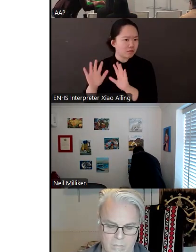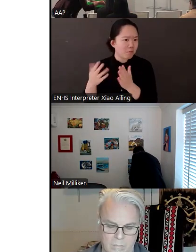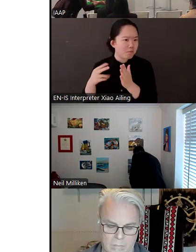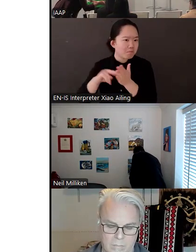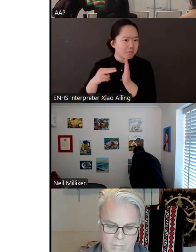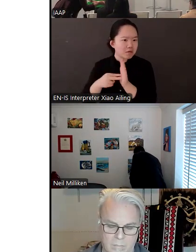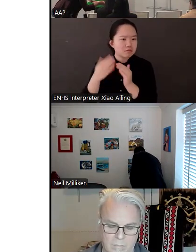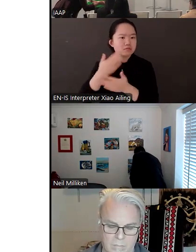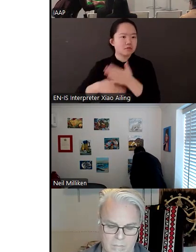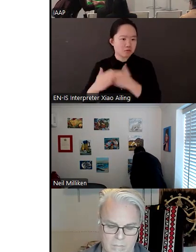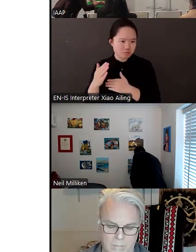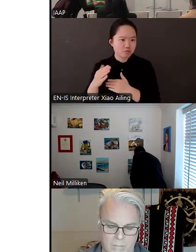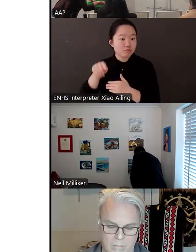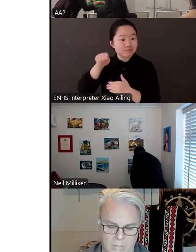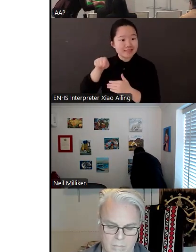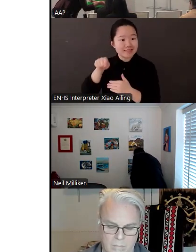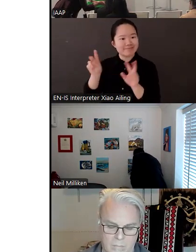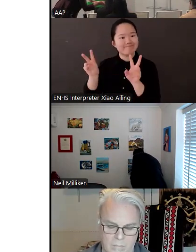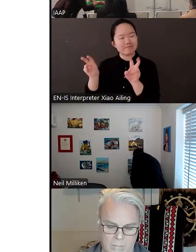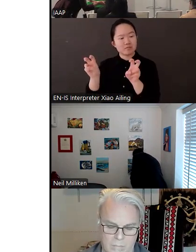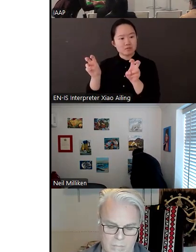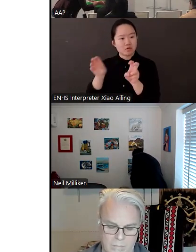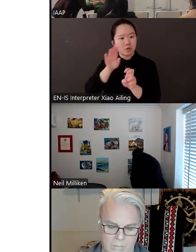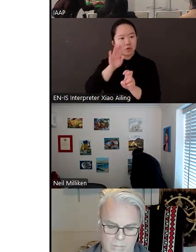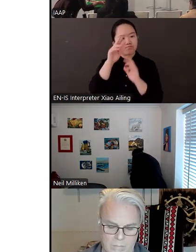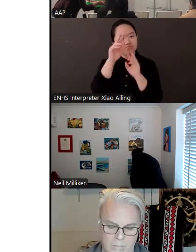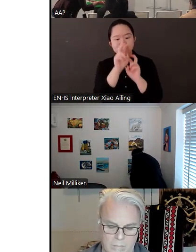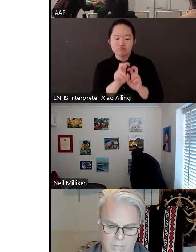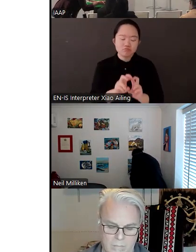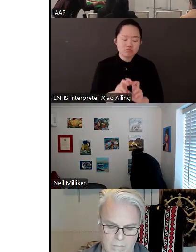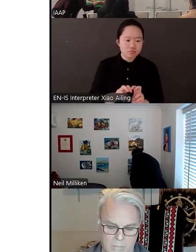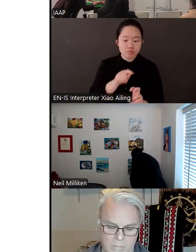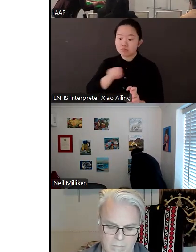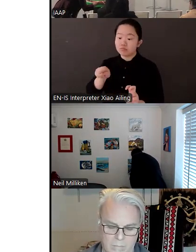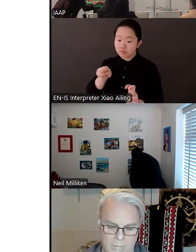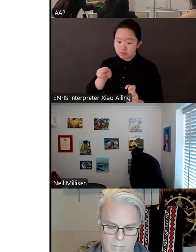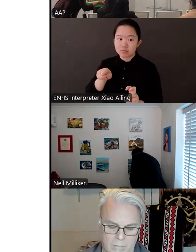Do you observe like, like, okay, this is for the social model.